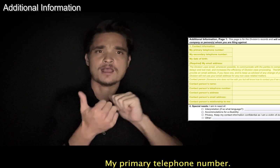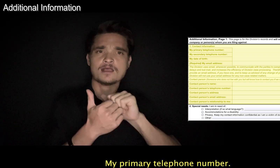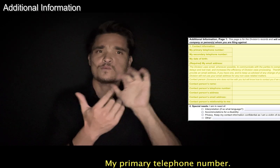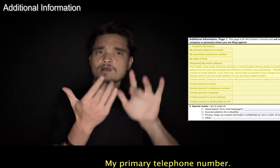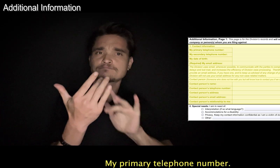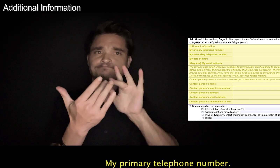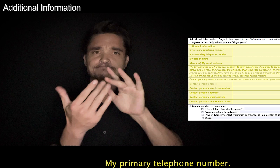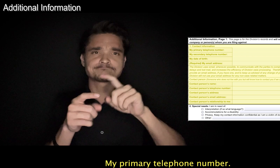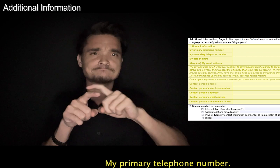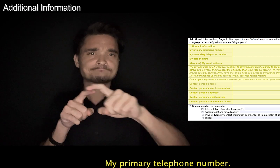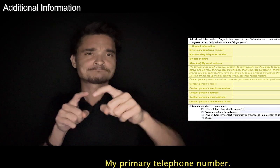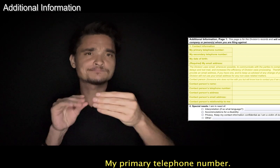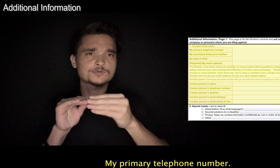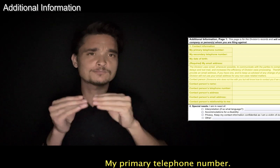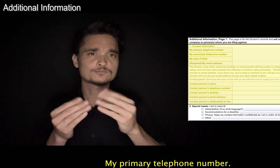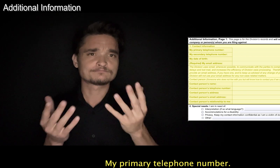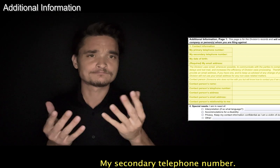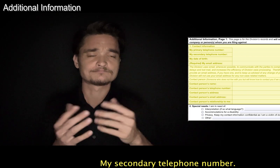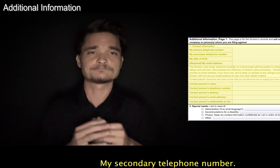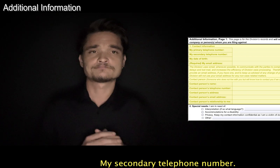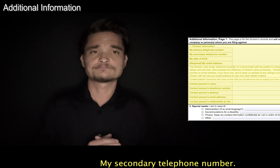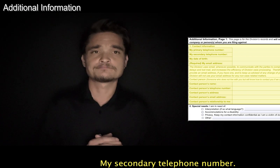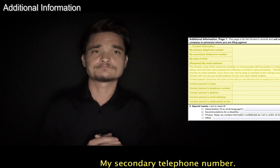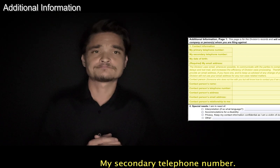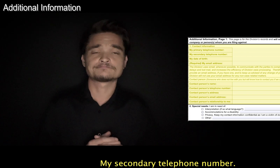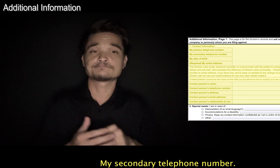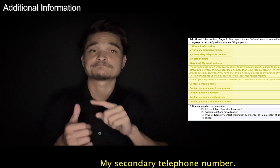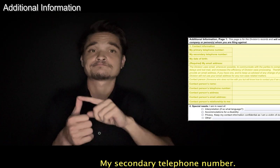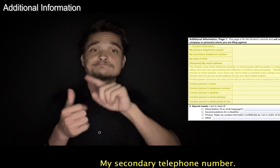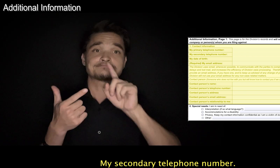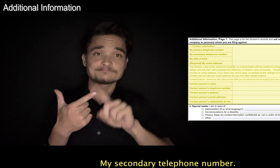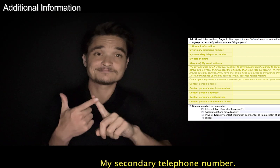My primary telephone number. My secondary telephone number.